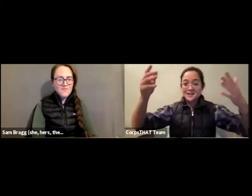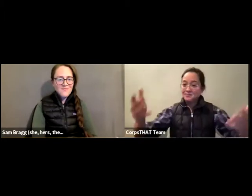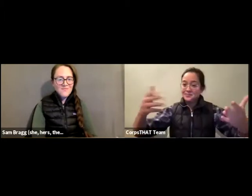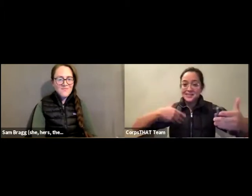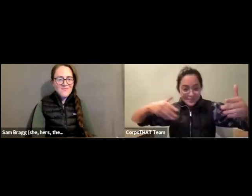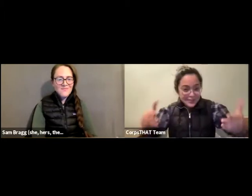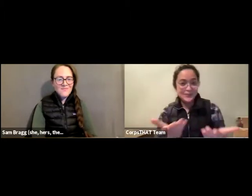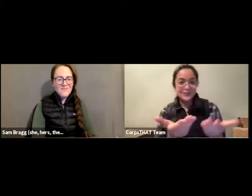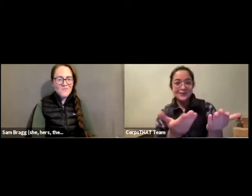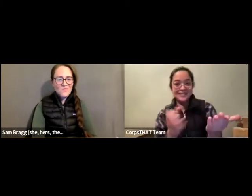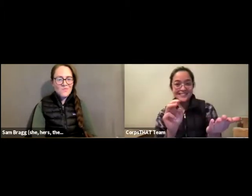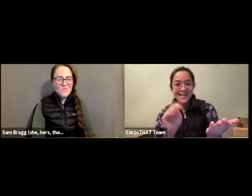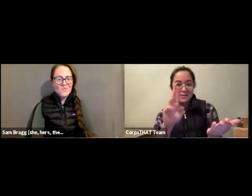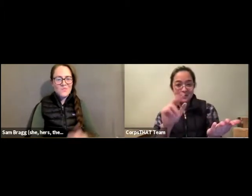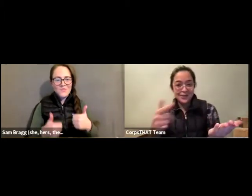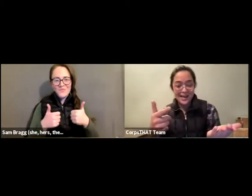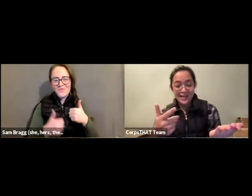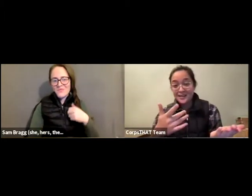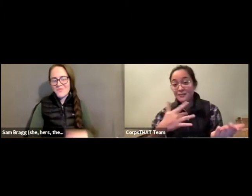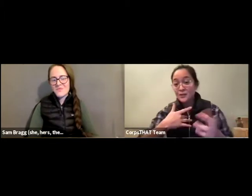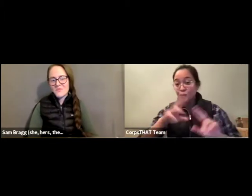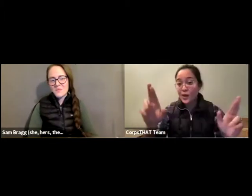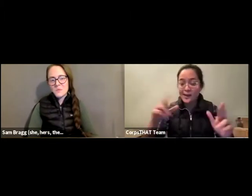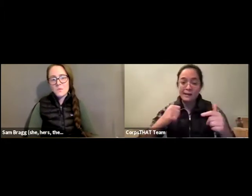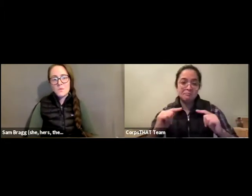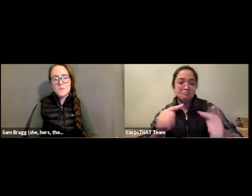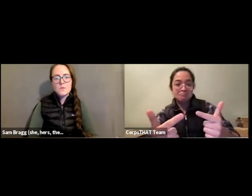And so without further ado I'll give it off to Sam Bragg.